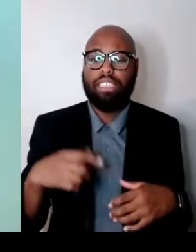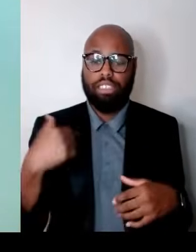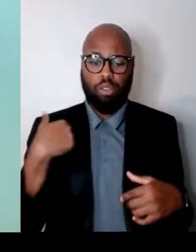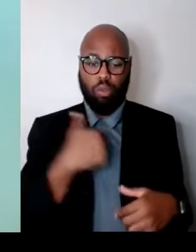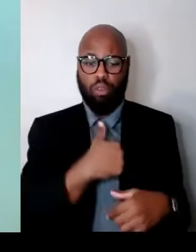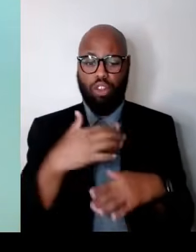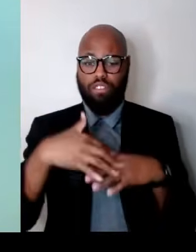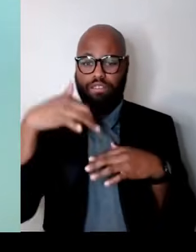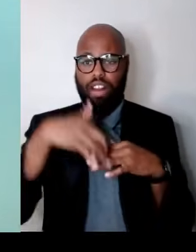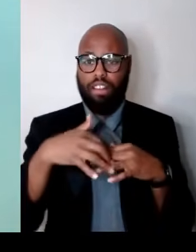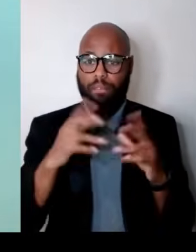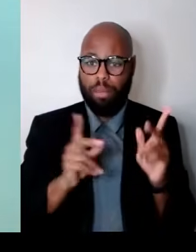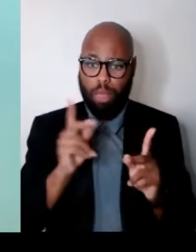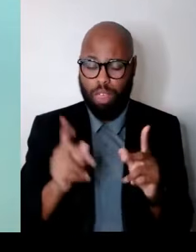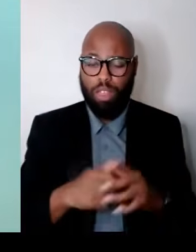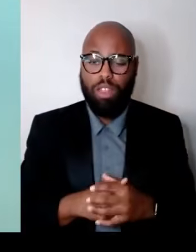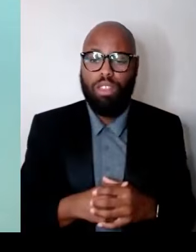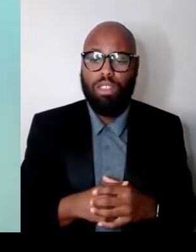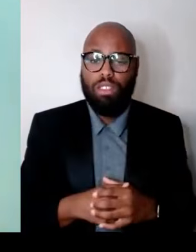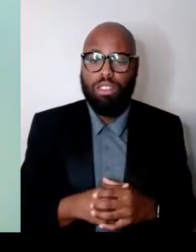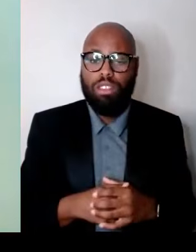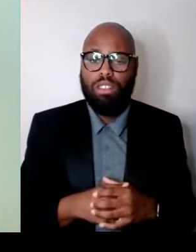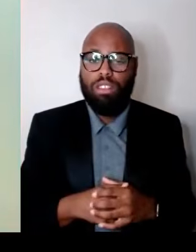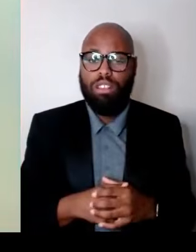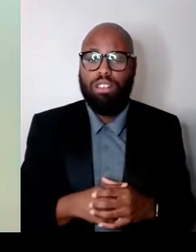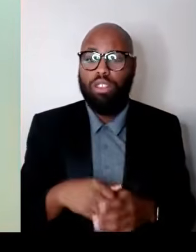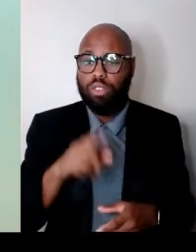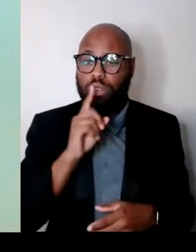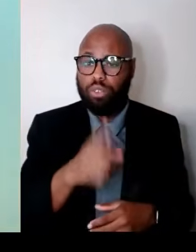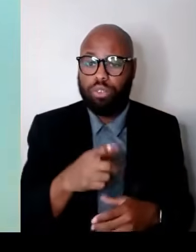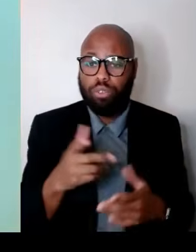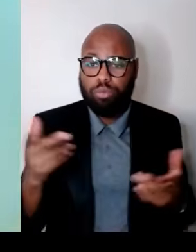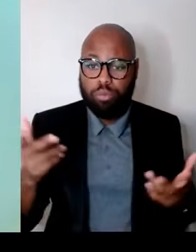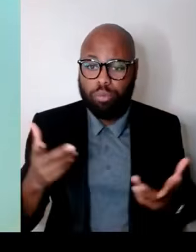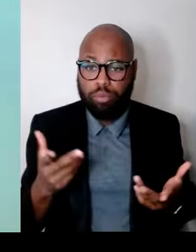the truth is that without being in relationship